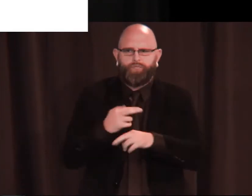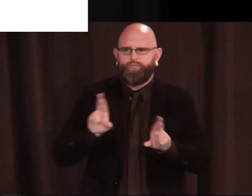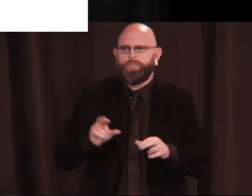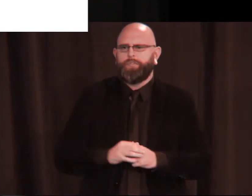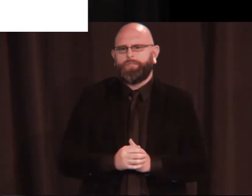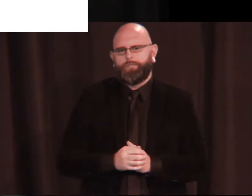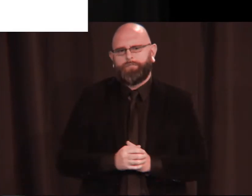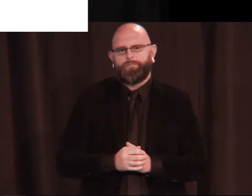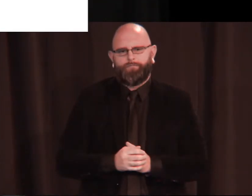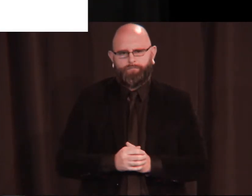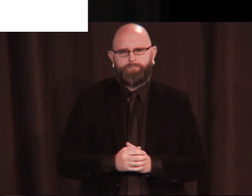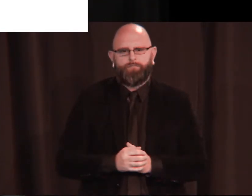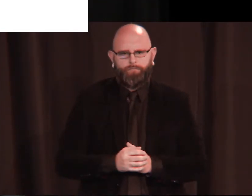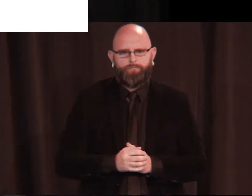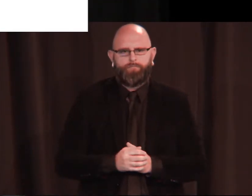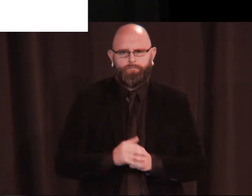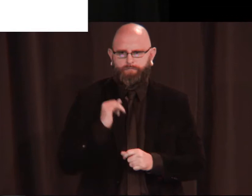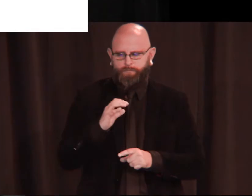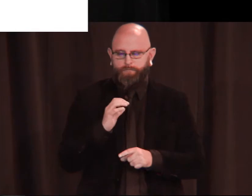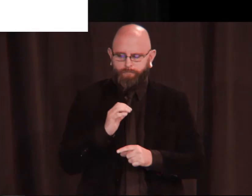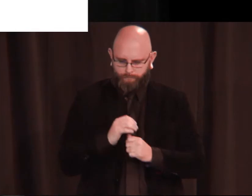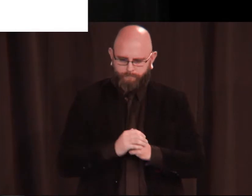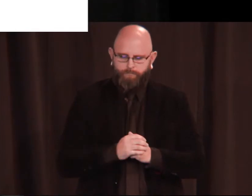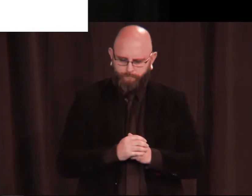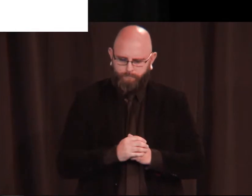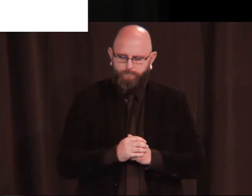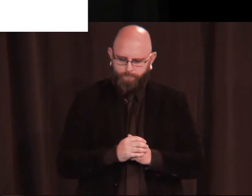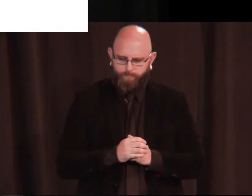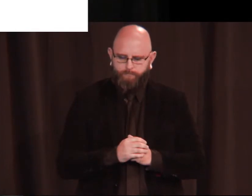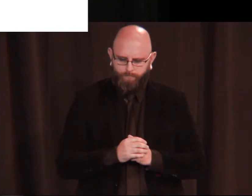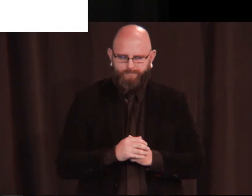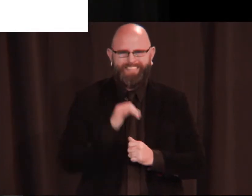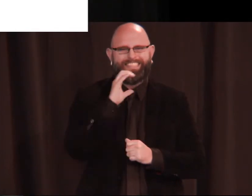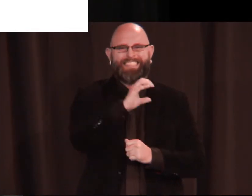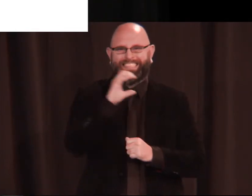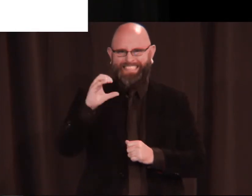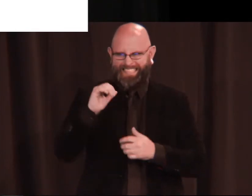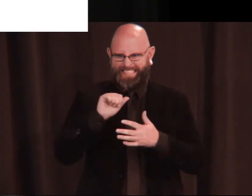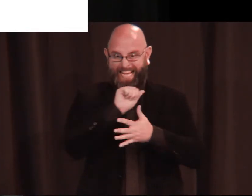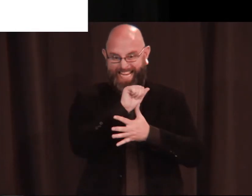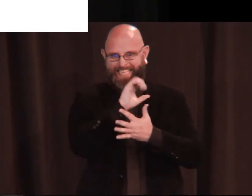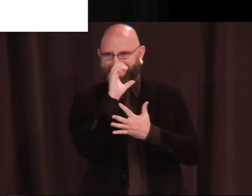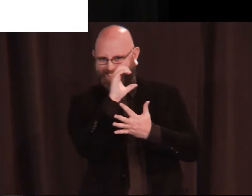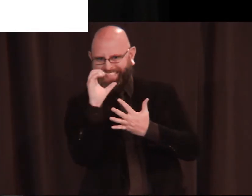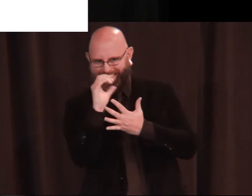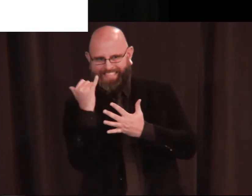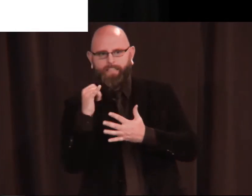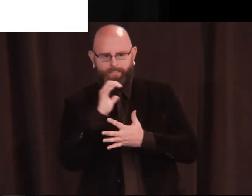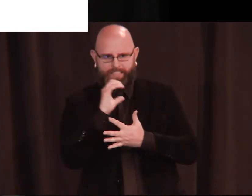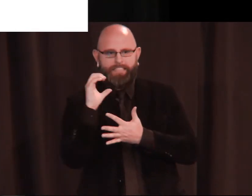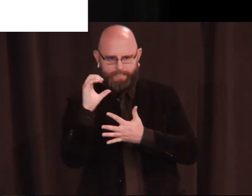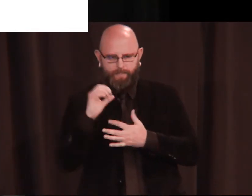Okay. All right. So, my next part I'm going to talk about are the two Cs in the ACCESS acronym.